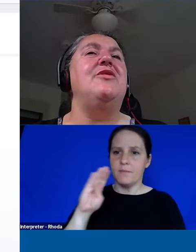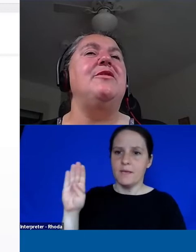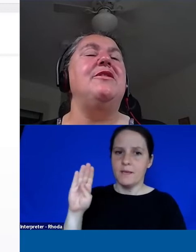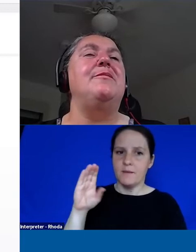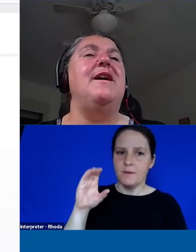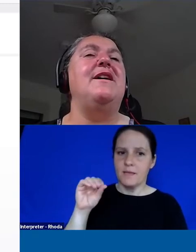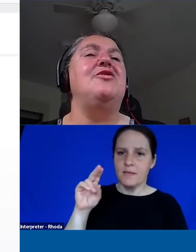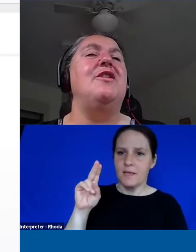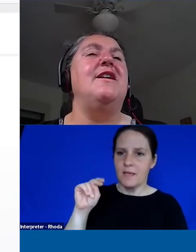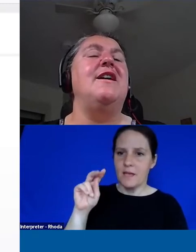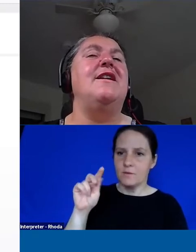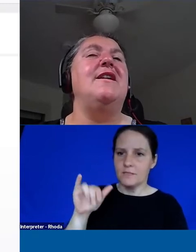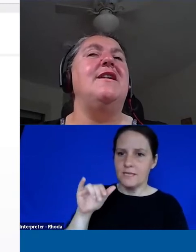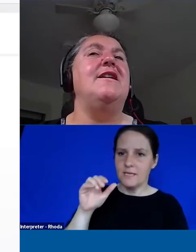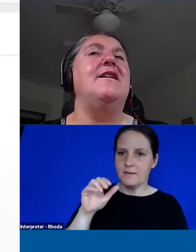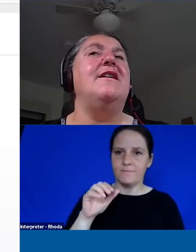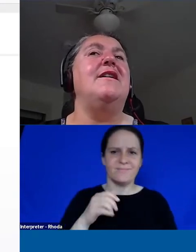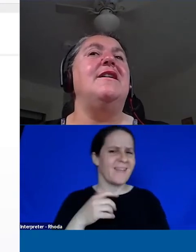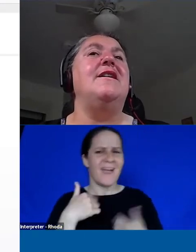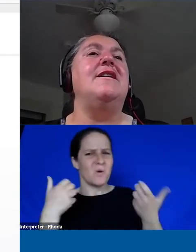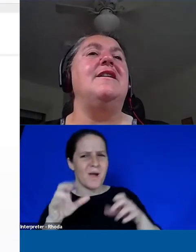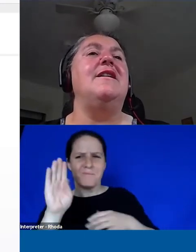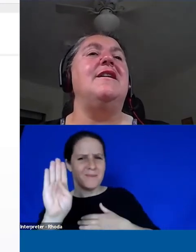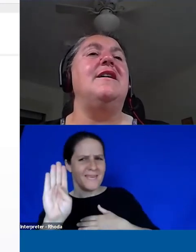So I'm gonna go back and try again. [Screen Reader] Search for your company to find...